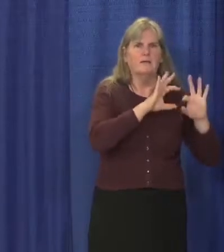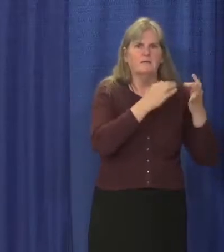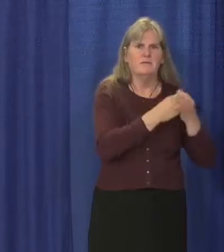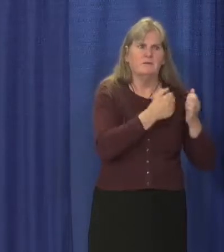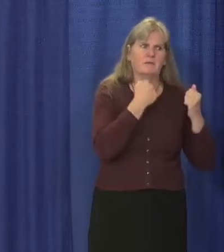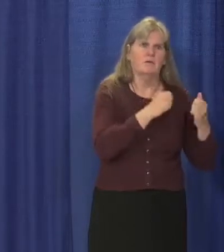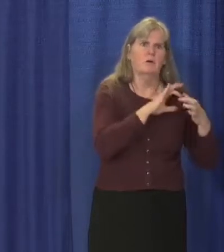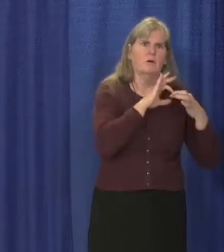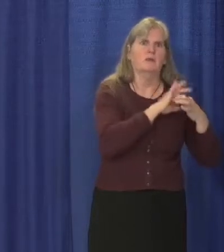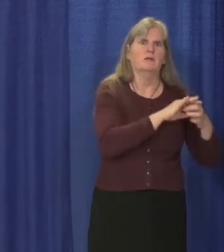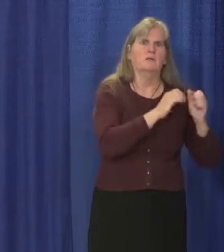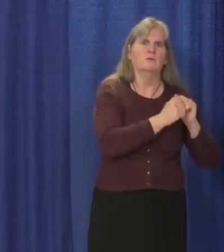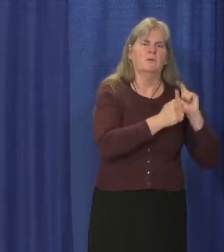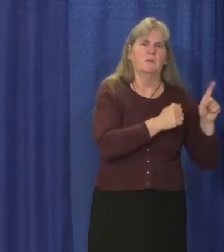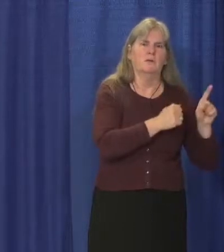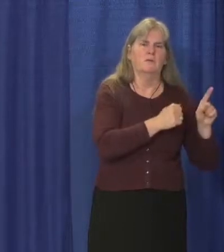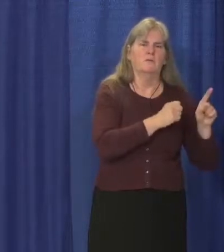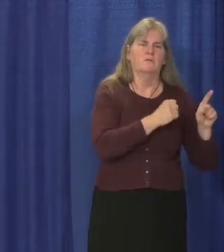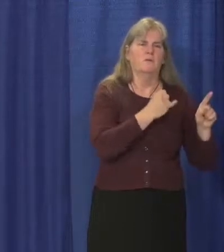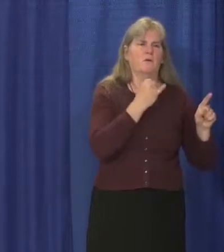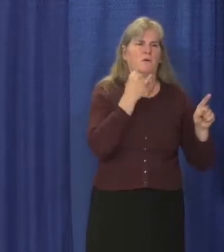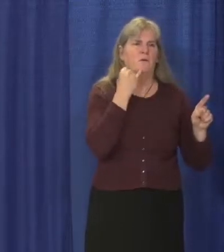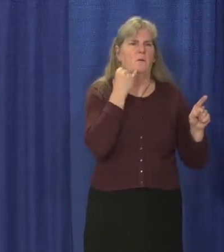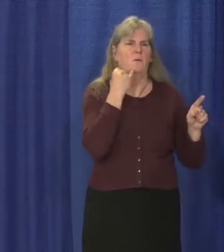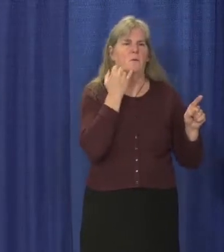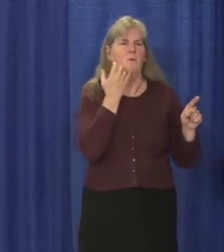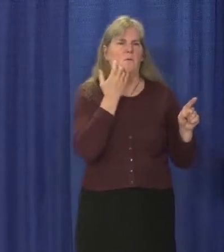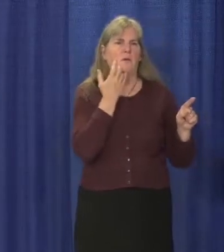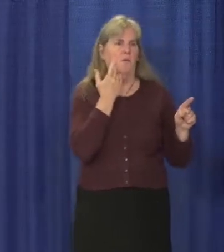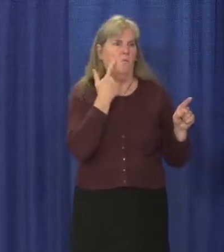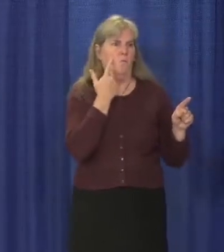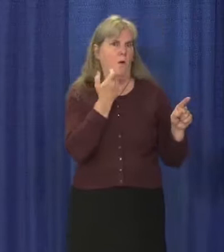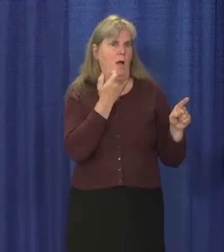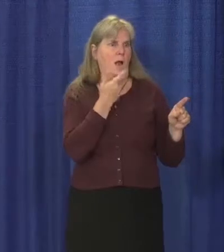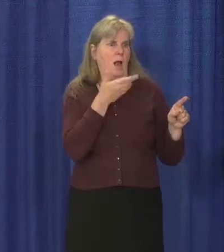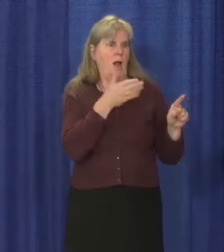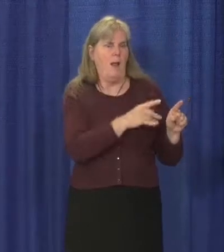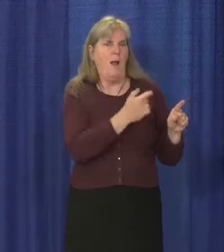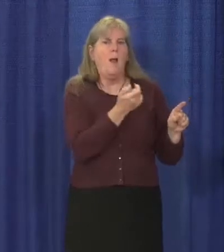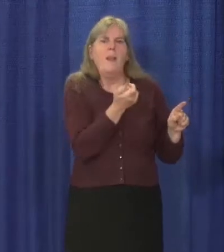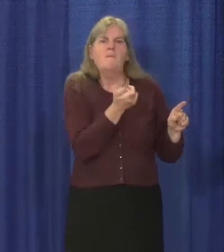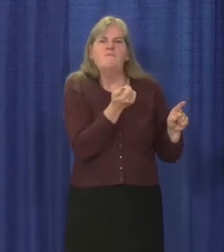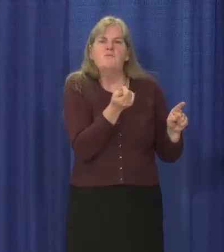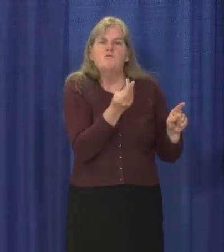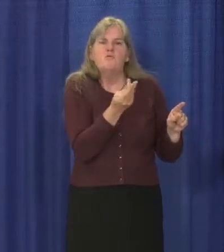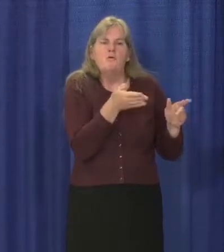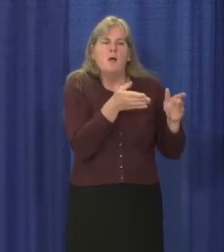That conversation if you are considering one offs you should be looking into these and I know